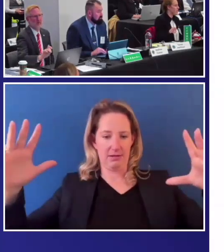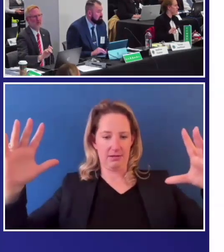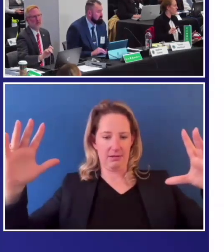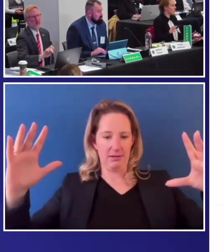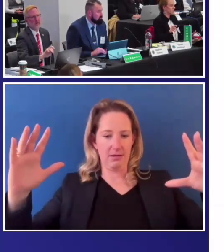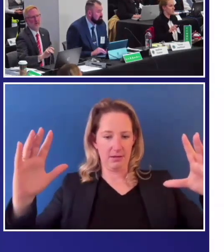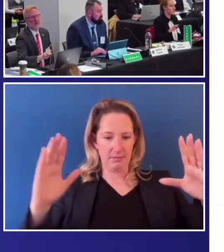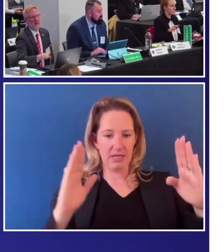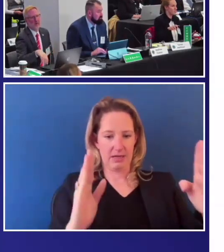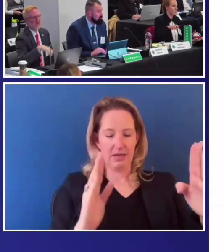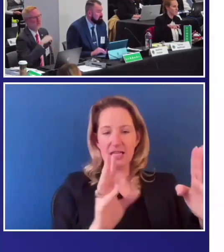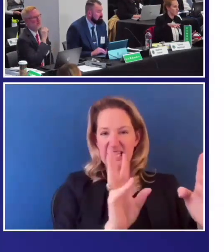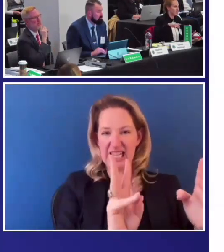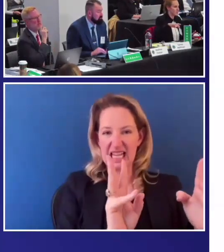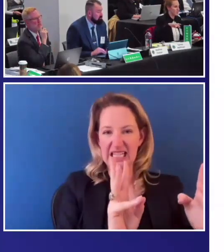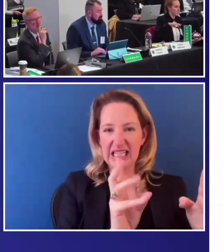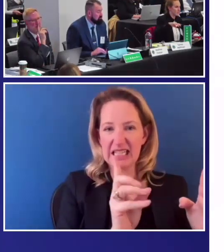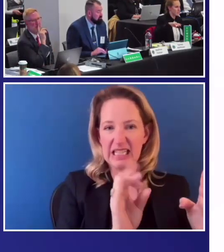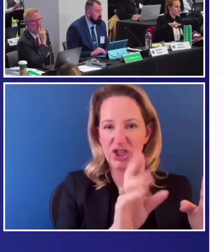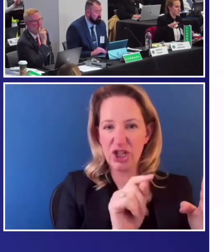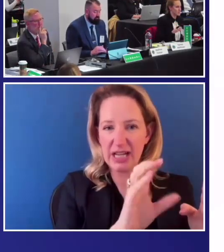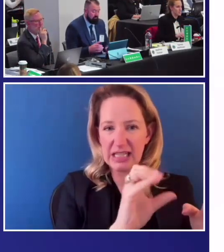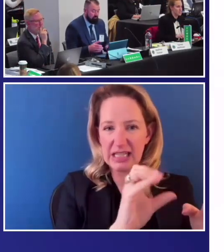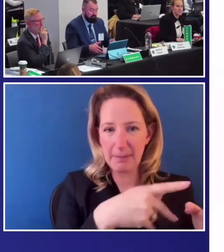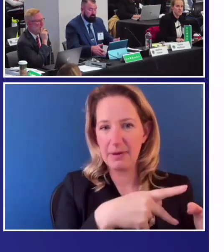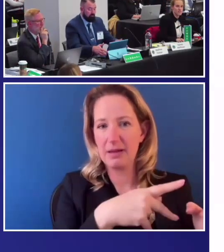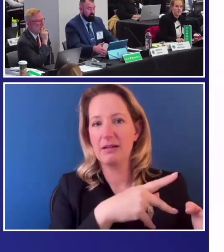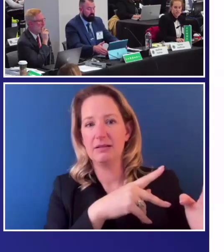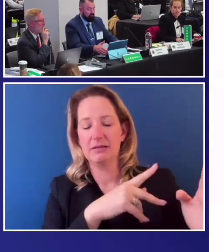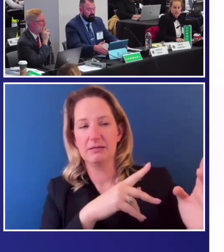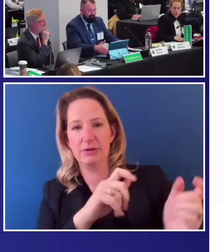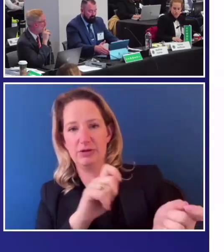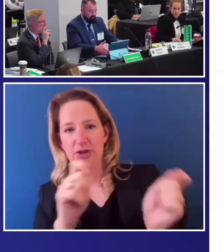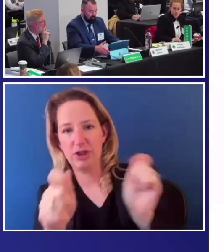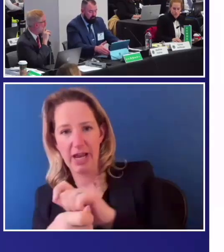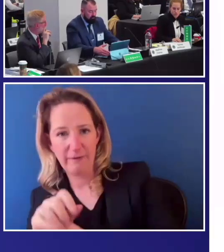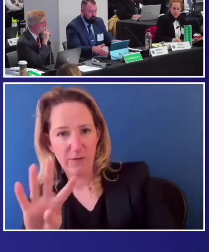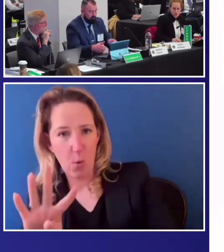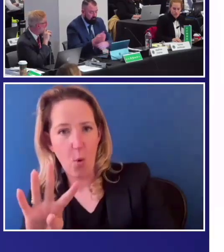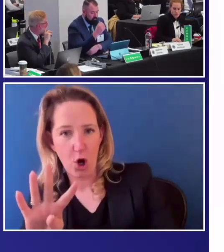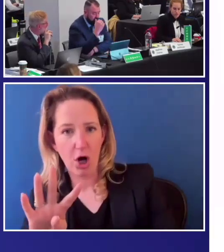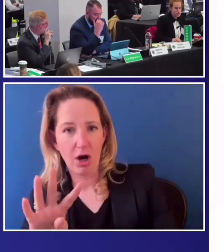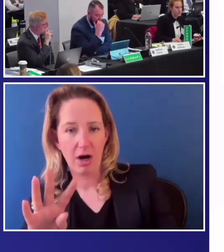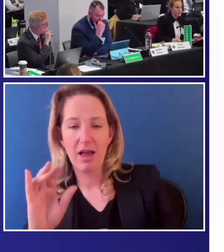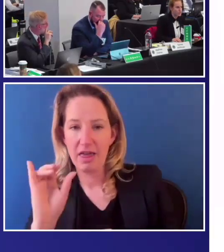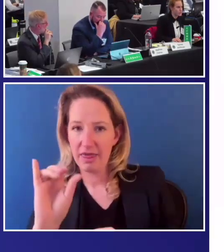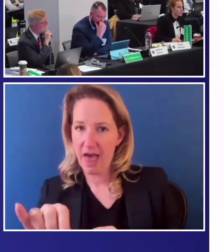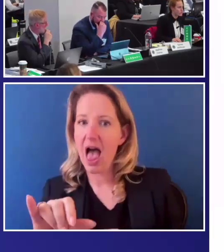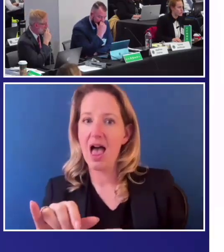I mean, I don't think you're going to get a lot of twos, but that six to four, you can, you can, you can go from really